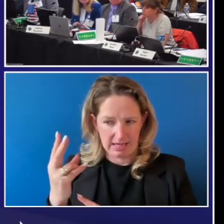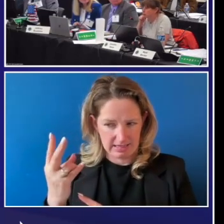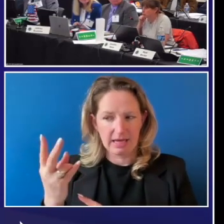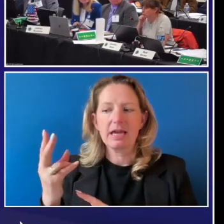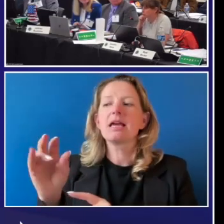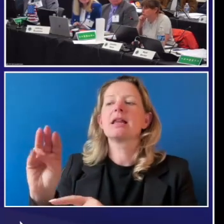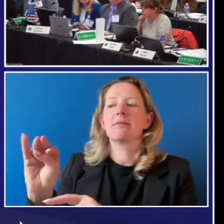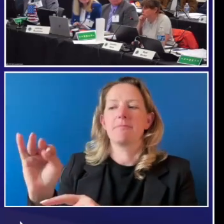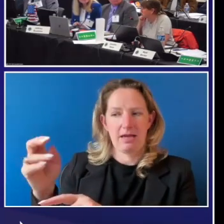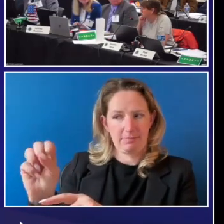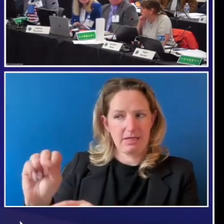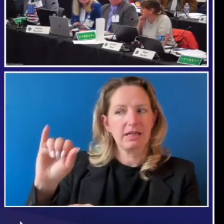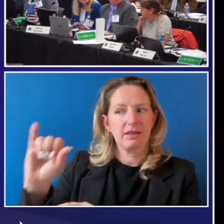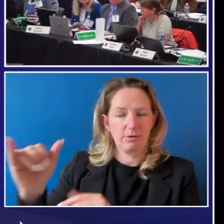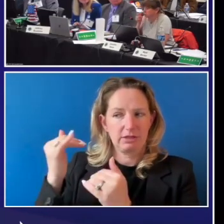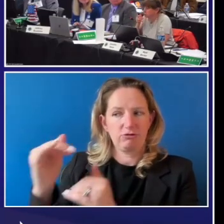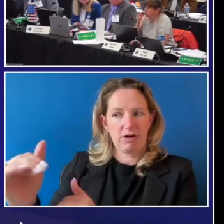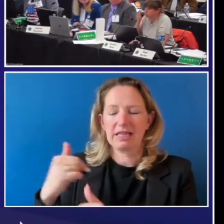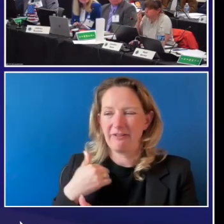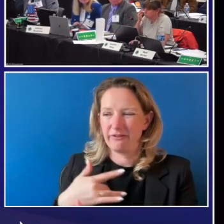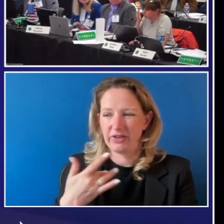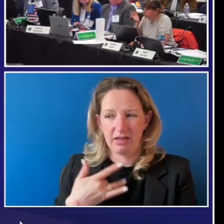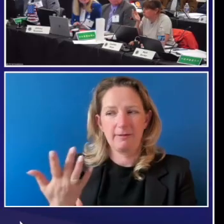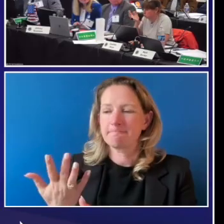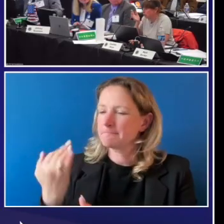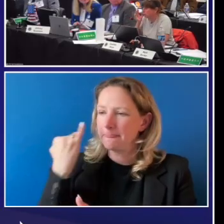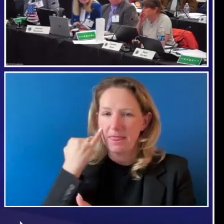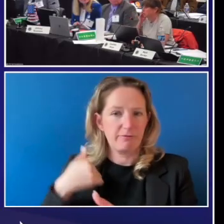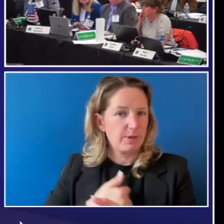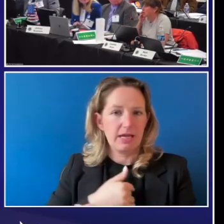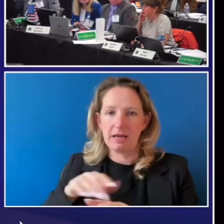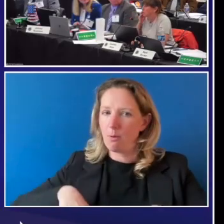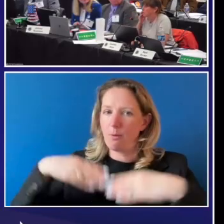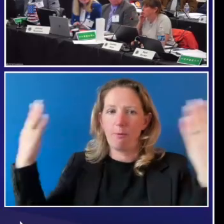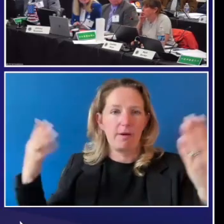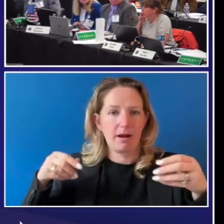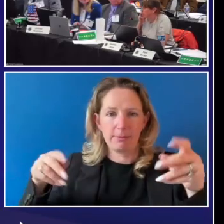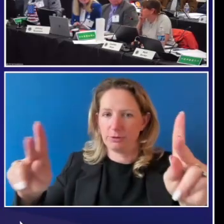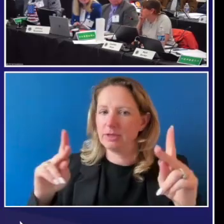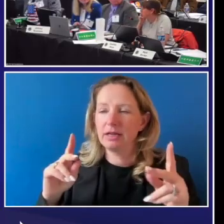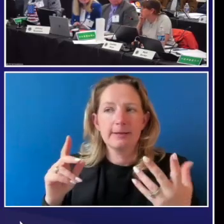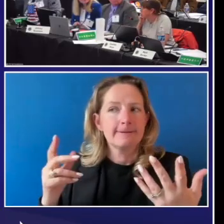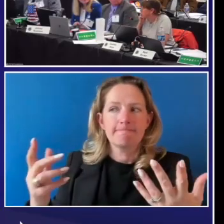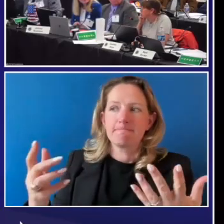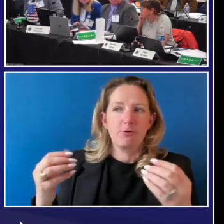open the door to new accreditors, which I think is really great, um, that we have eyes on them more